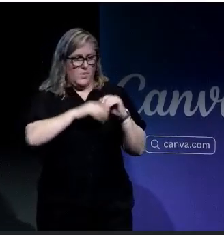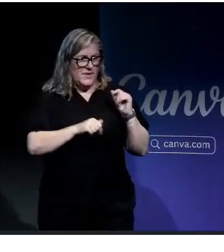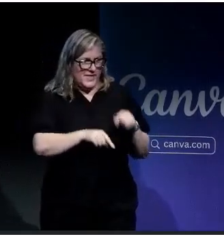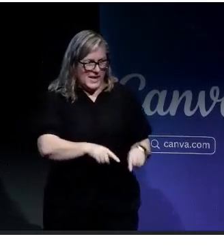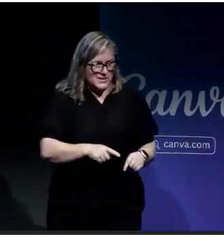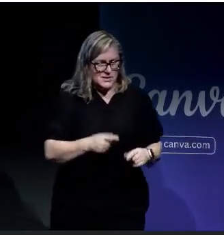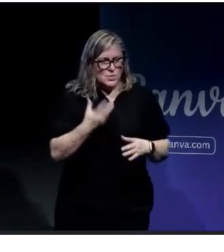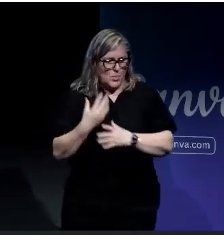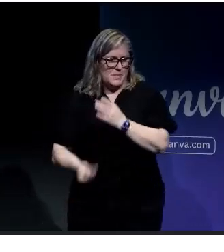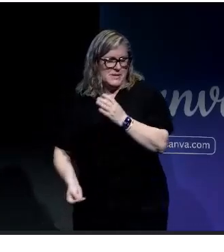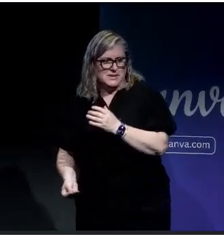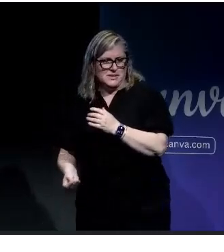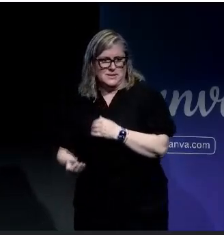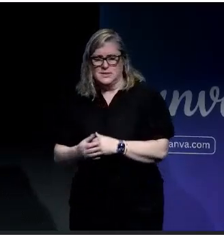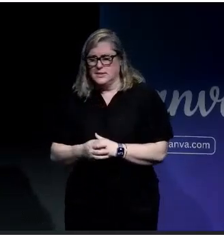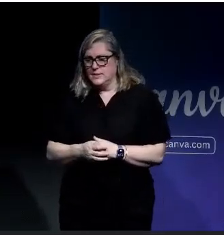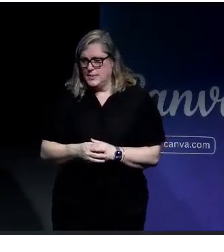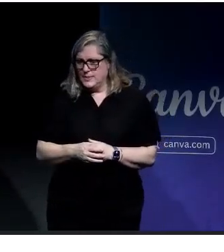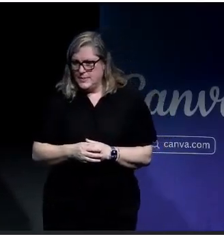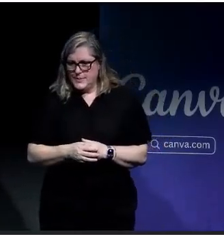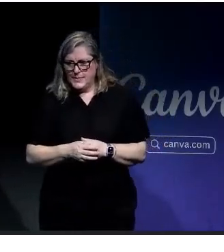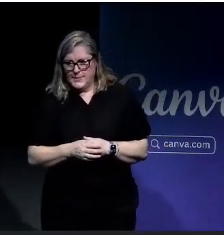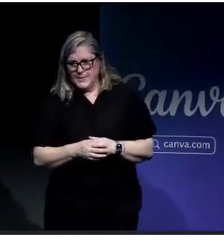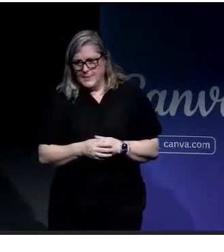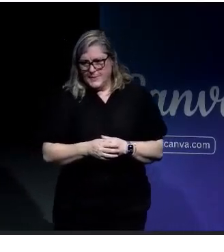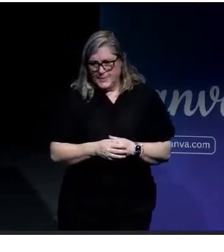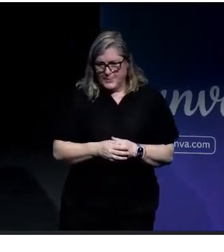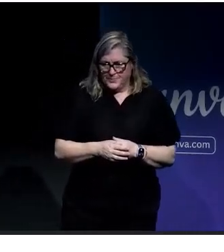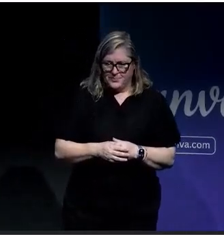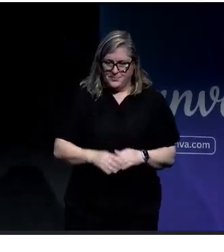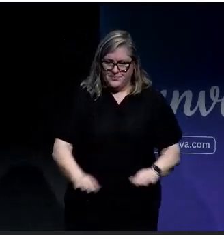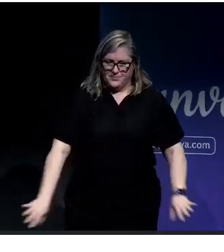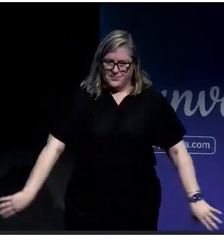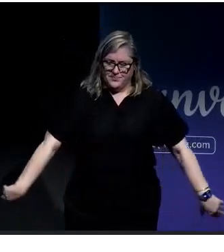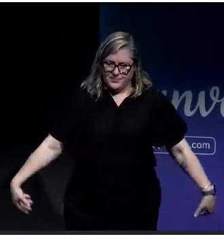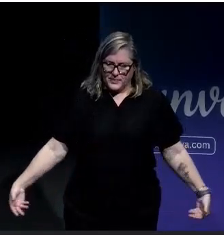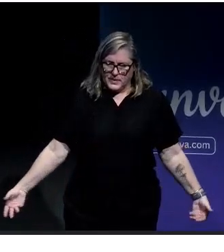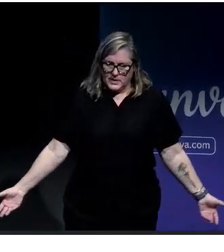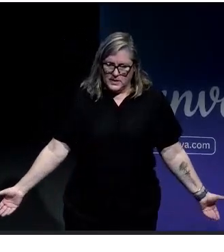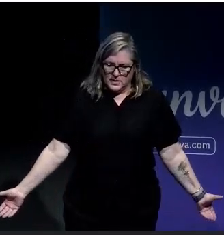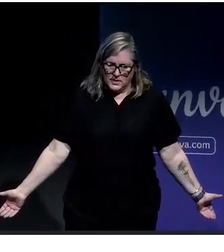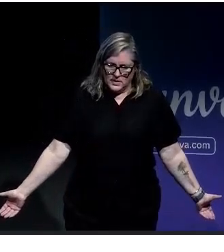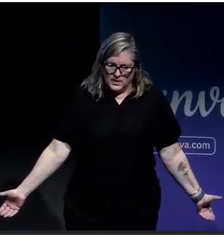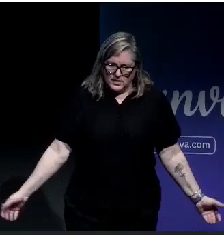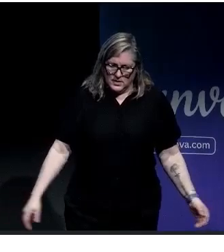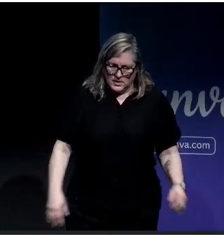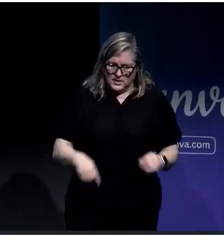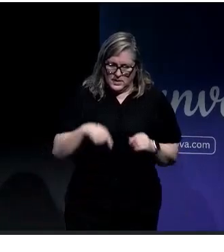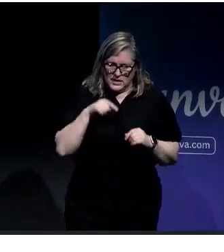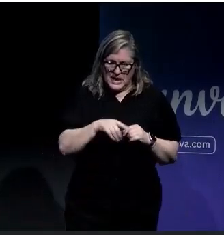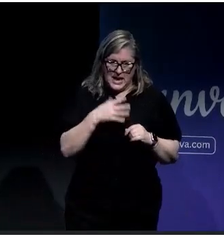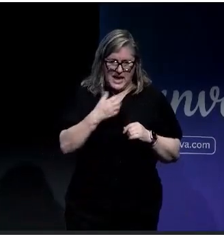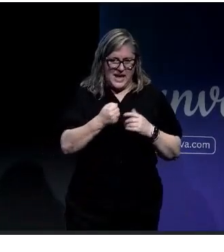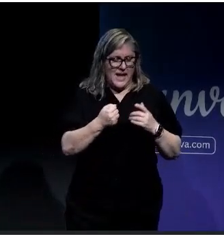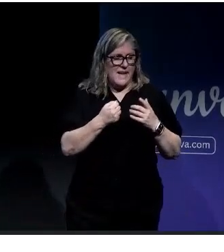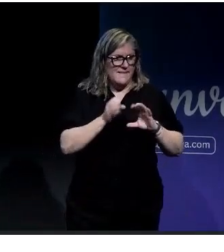Uh, so, and then we've got an informative image that does have a description, okay.